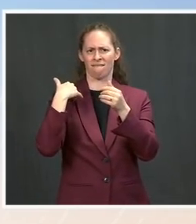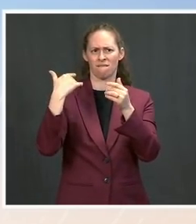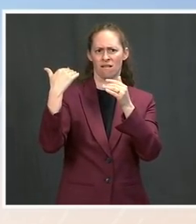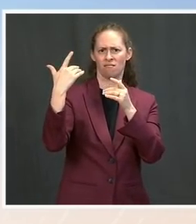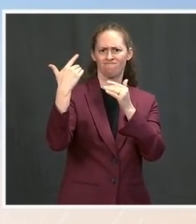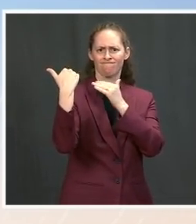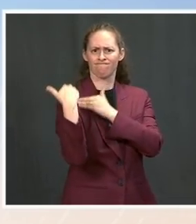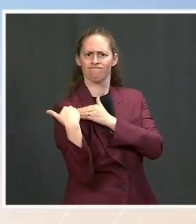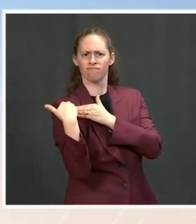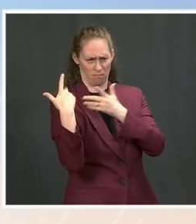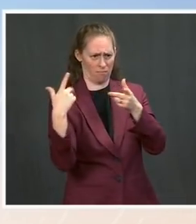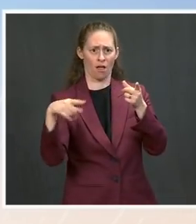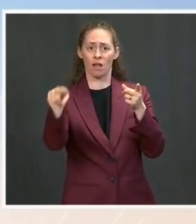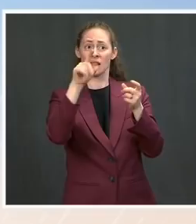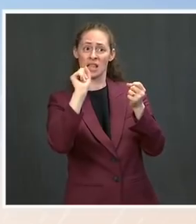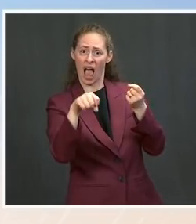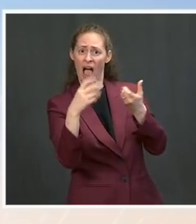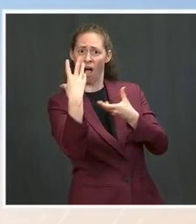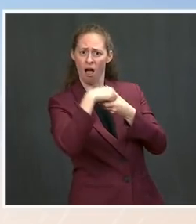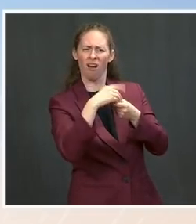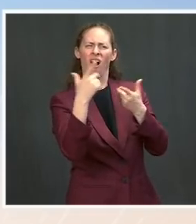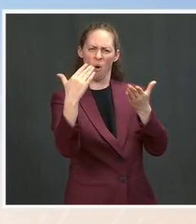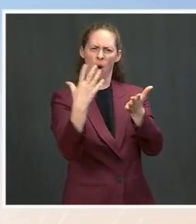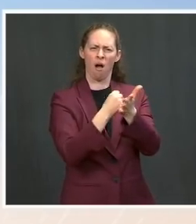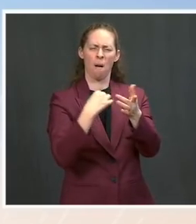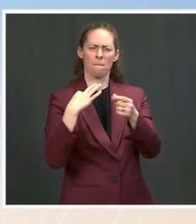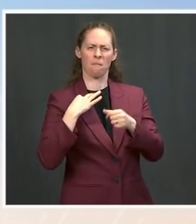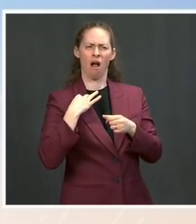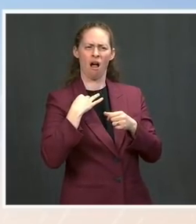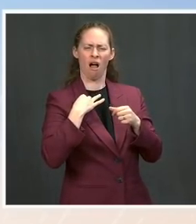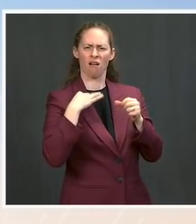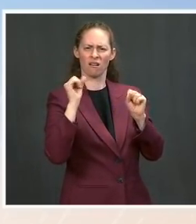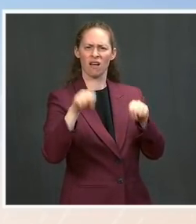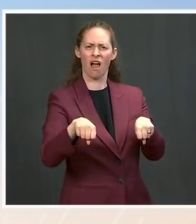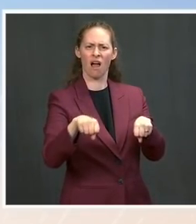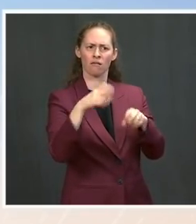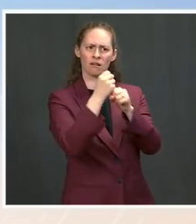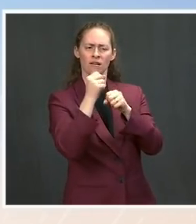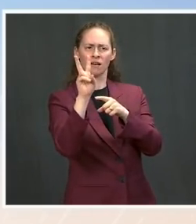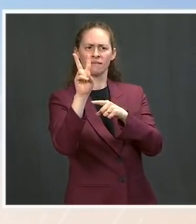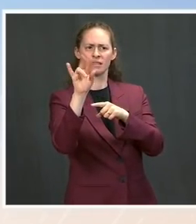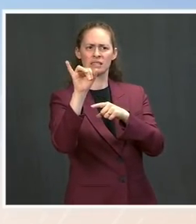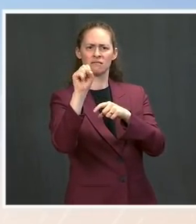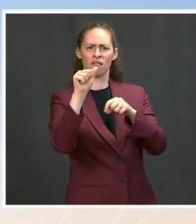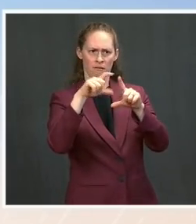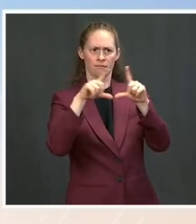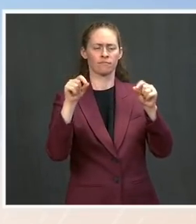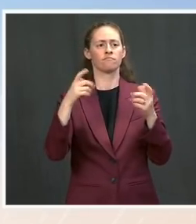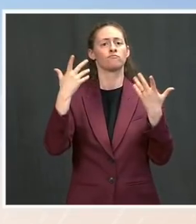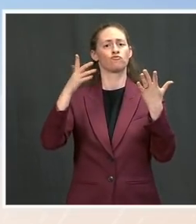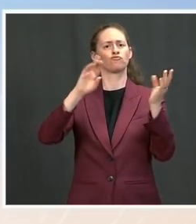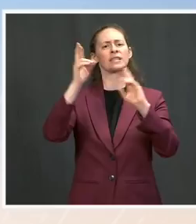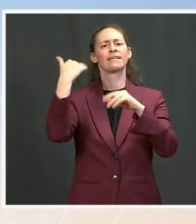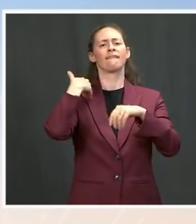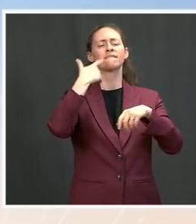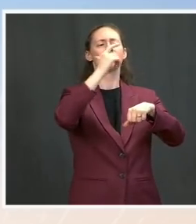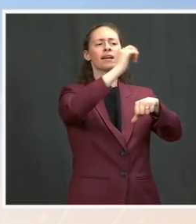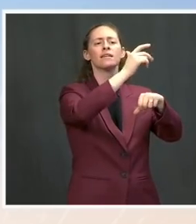Our embassy, of course, is remaining there and a presence there as well. But they would be the right agency to talk about processing and timeline